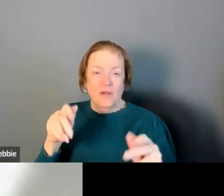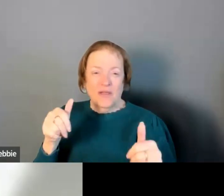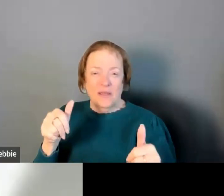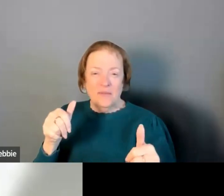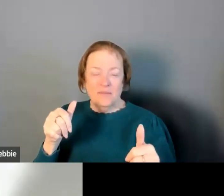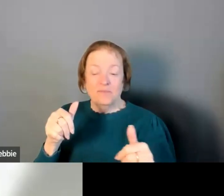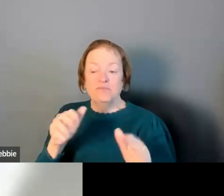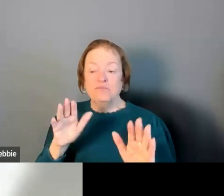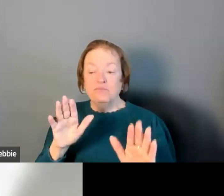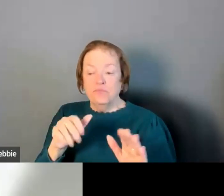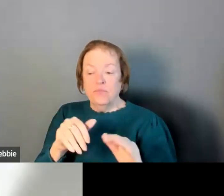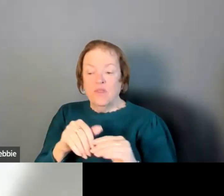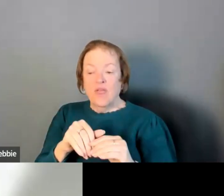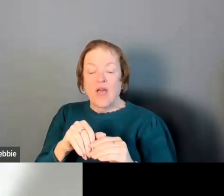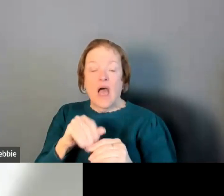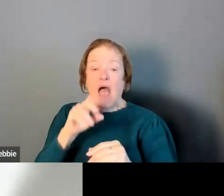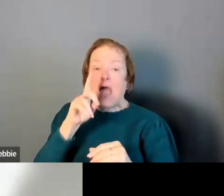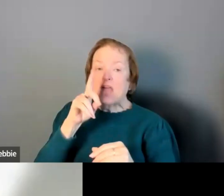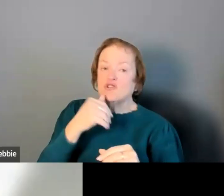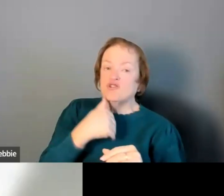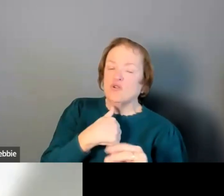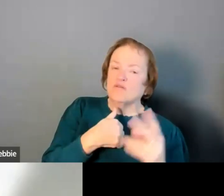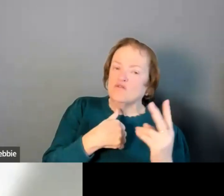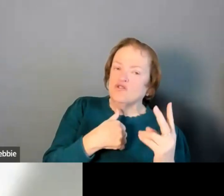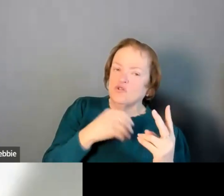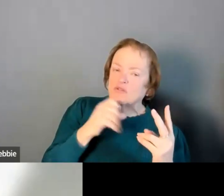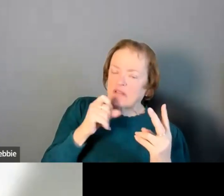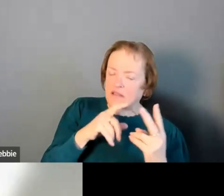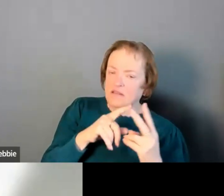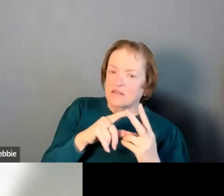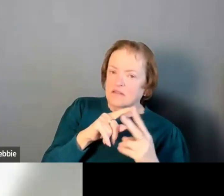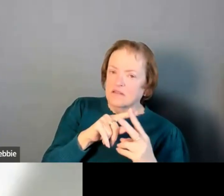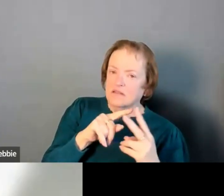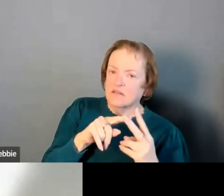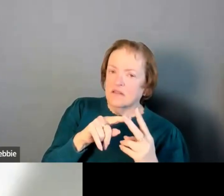I do have a really quick 2 seconds. I do have a, if anybody would like it,